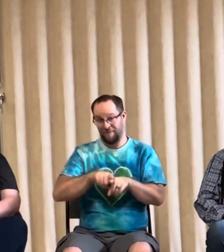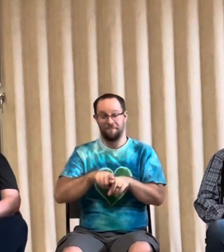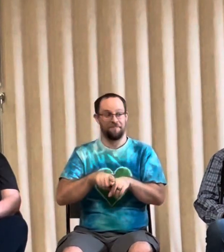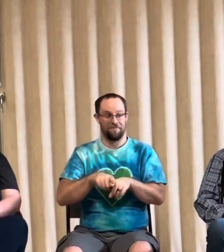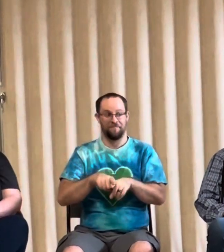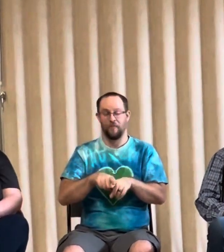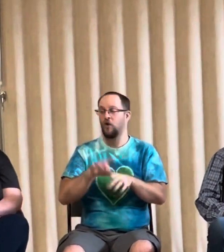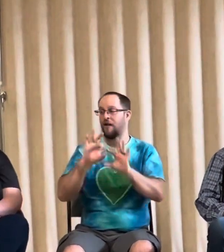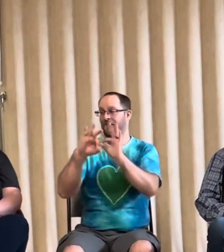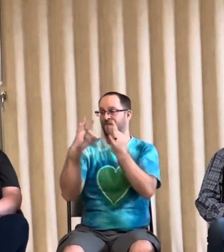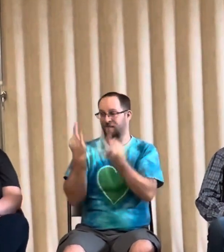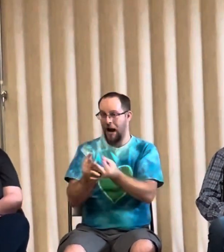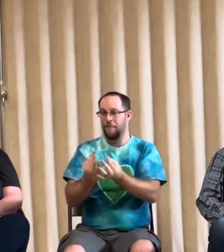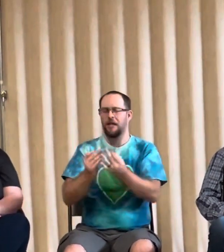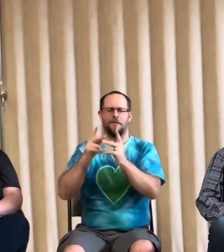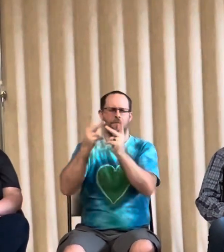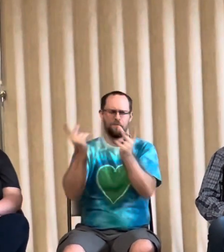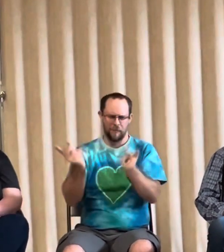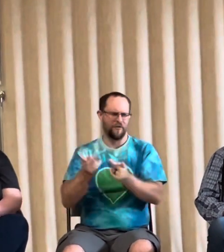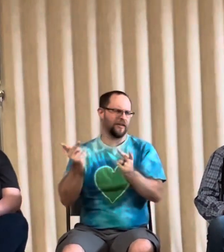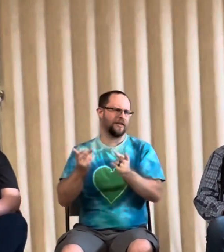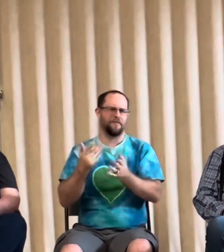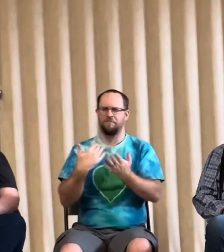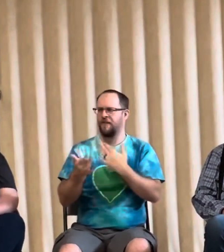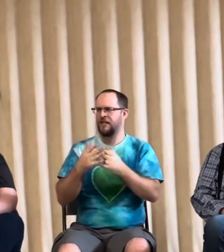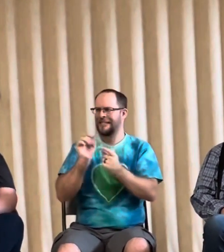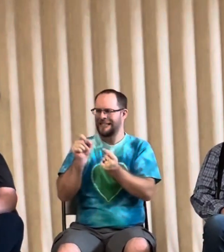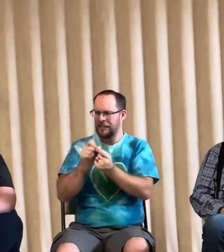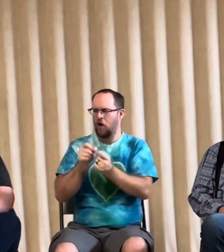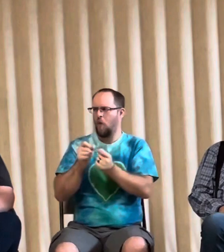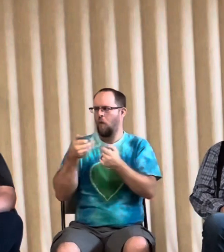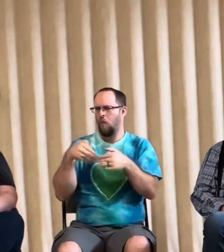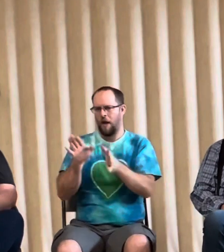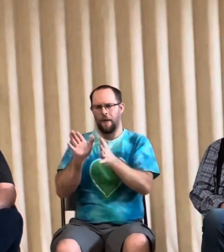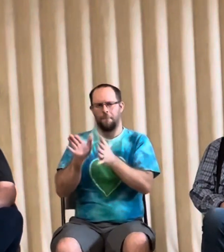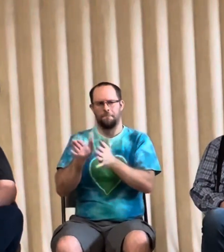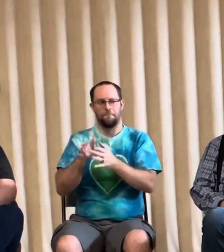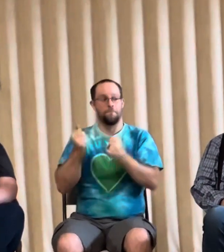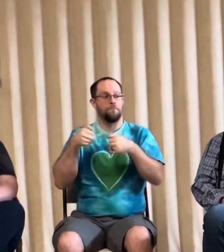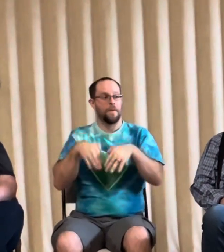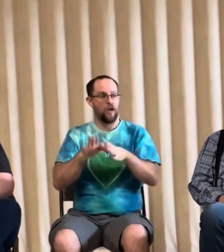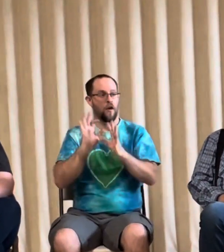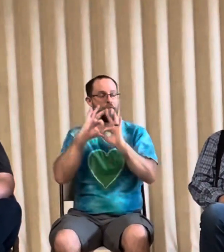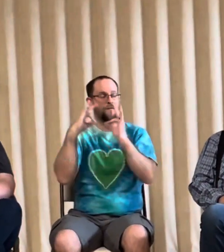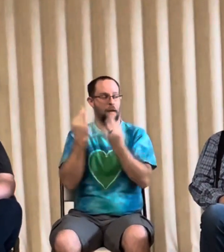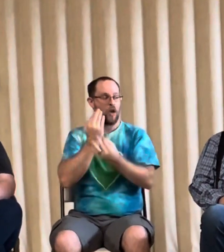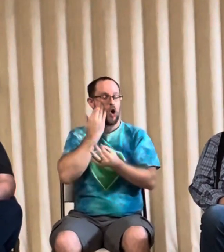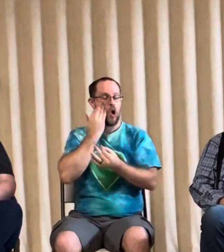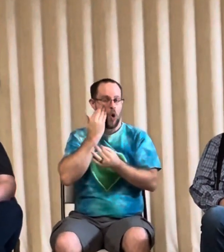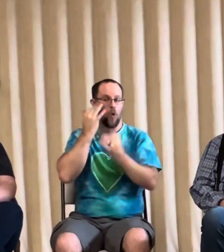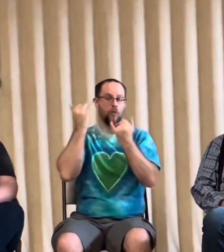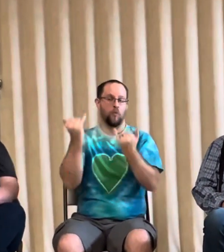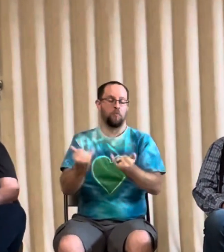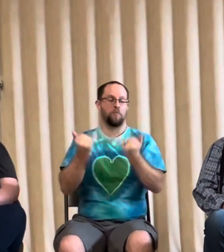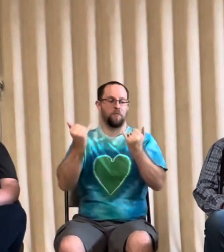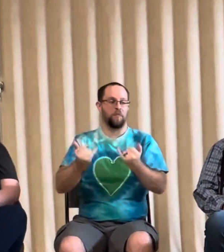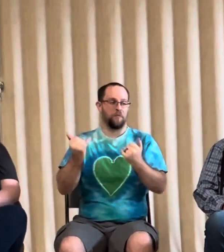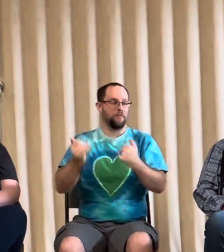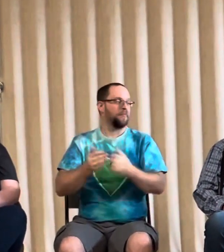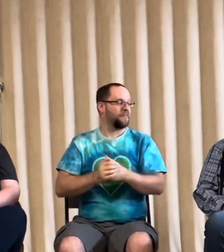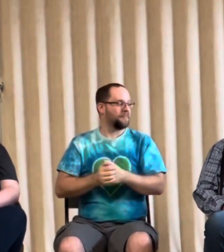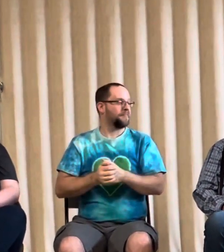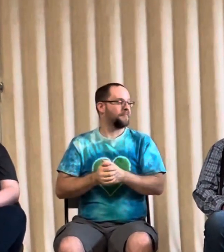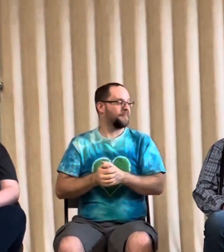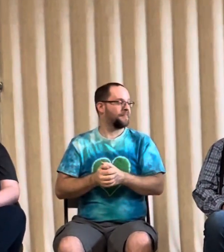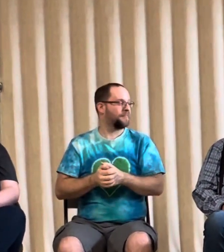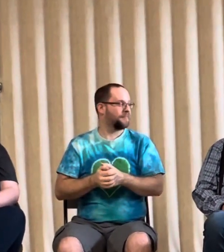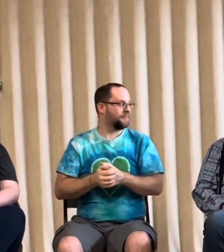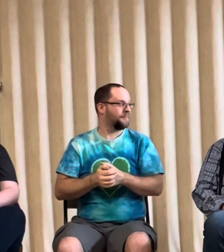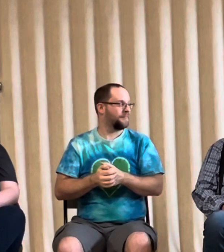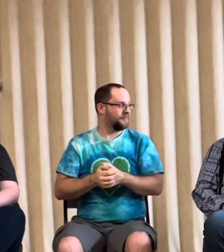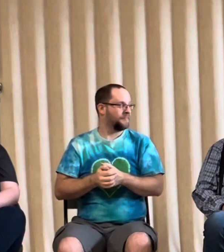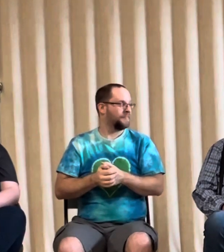Your family is perfect in every single way, so let your family know today! 1, 2, 3...